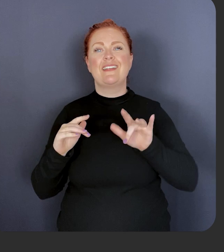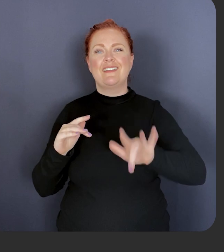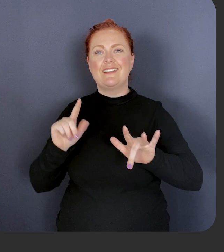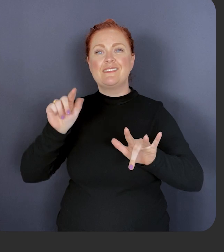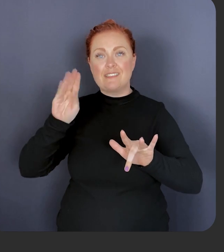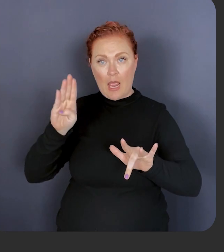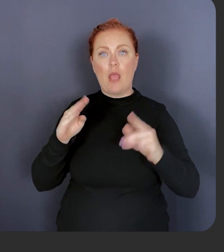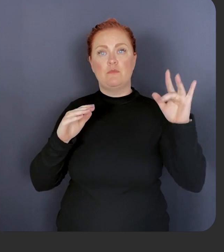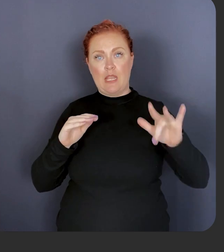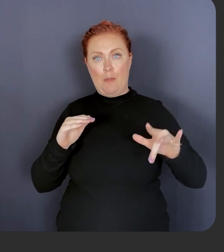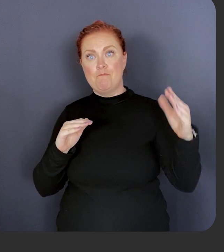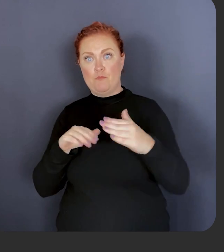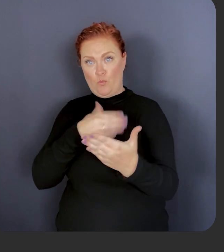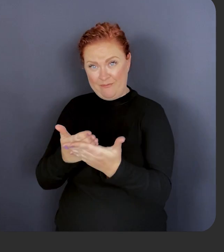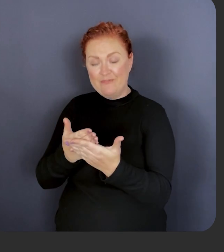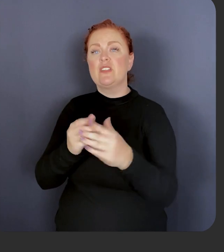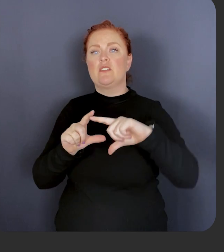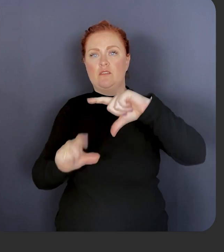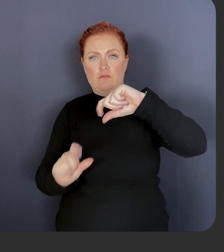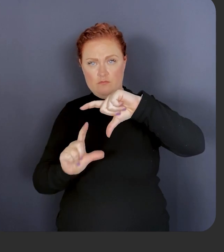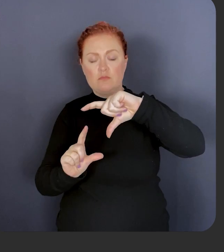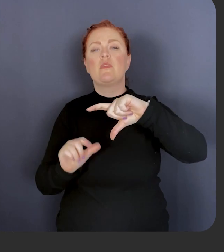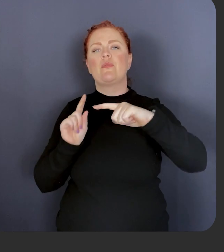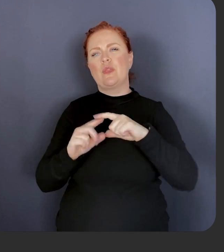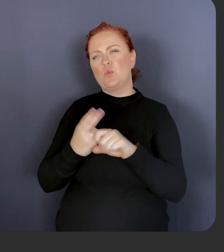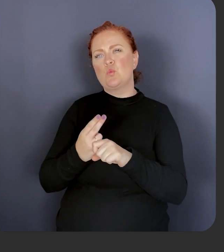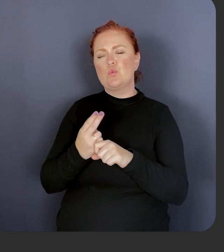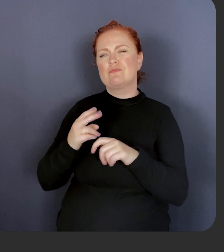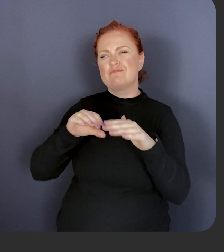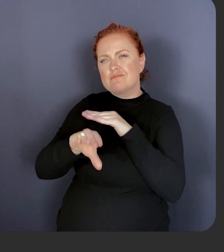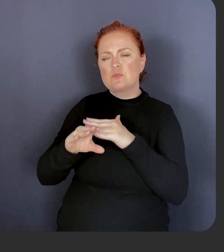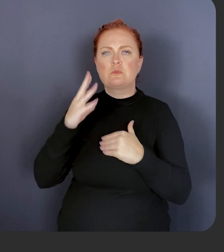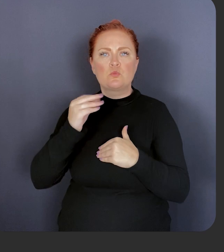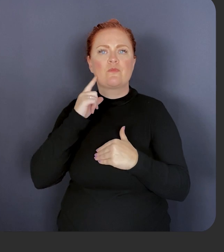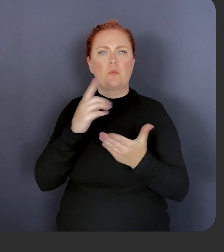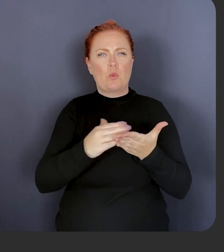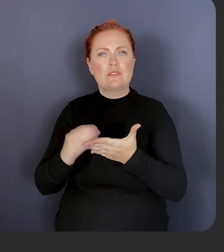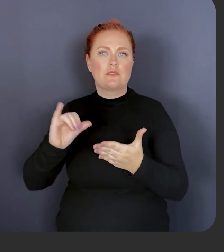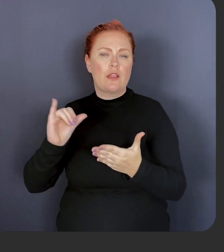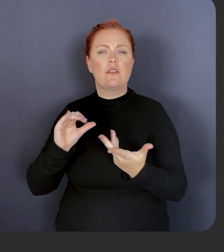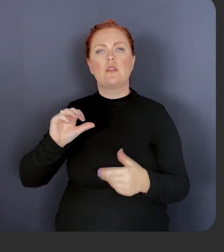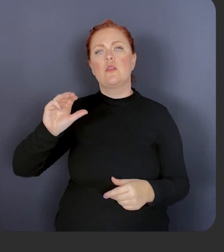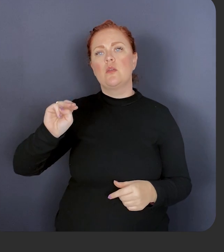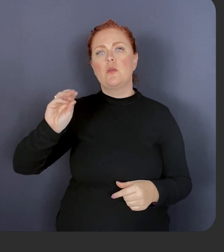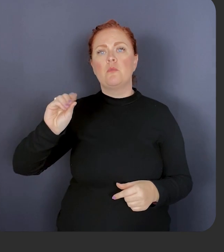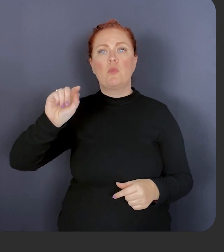within an element. And this is intended to be used to create accessible experiences for components like modal dialogues,